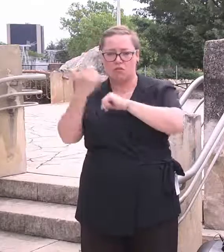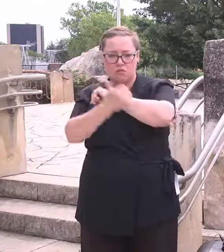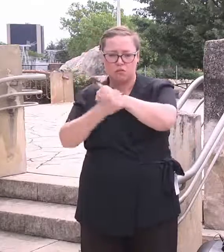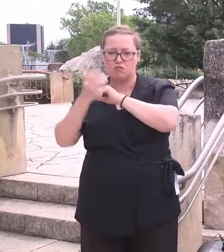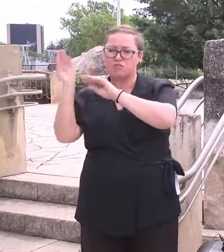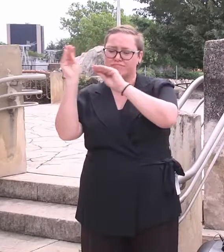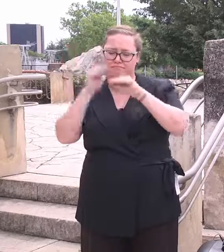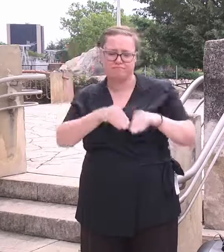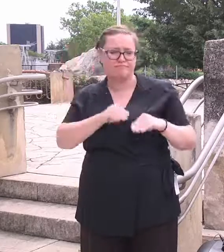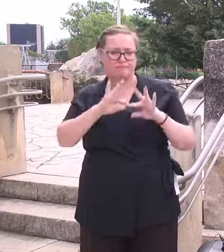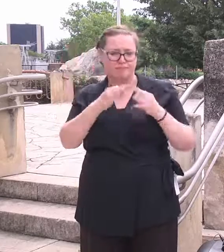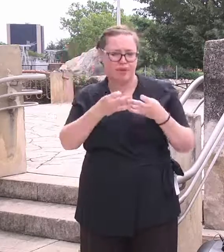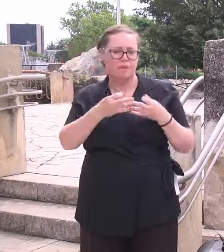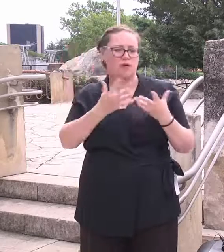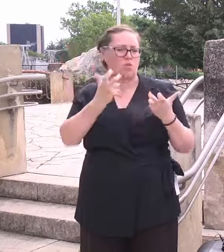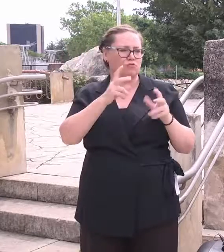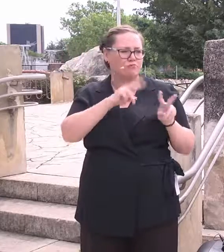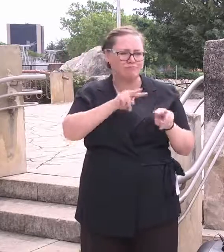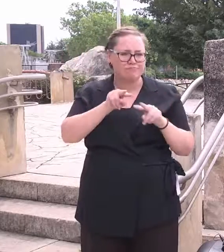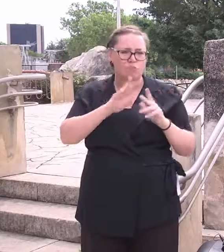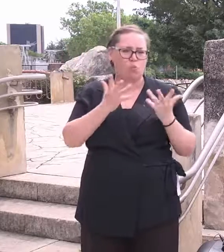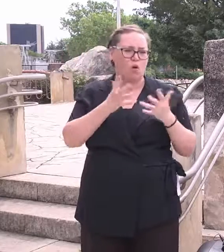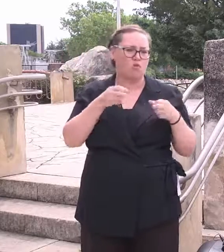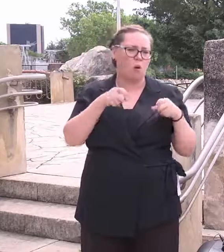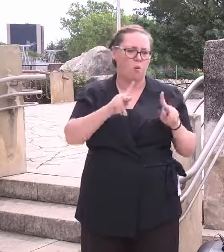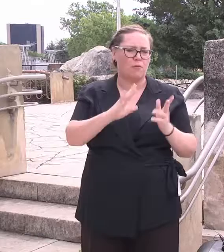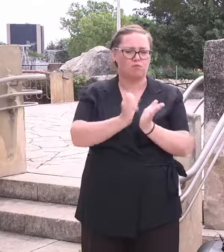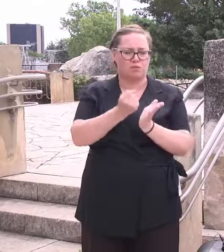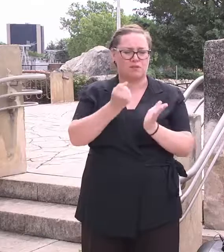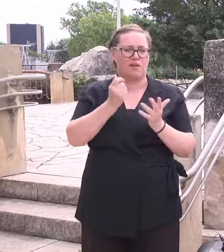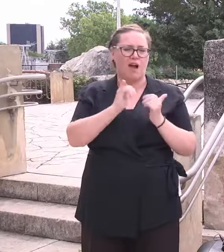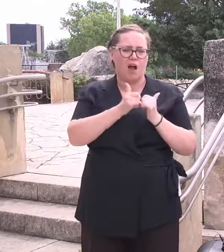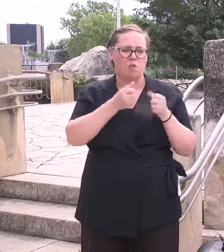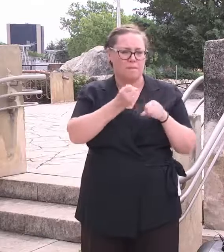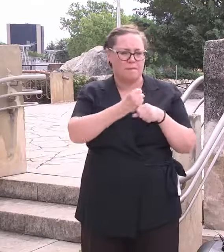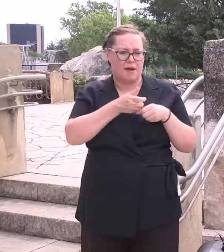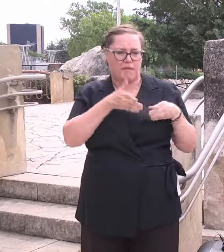to provide an opportunity how do we create that pathway for them uh and again this is what this